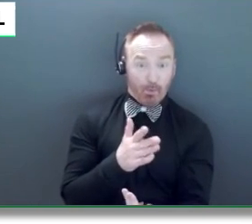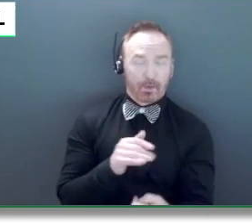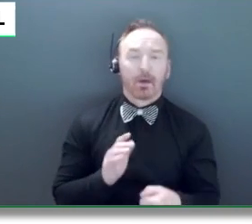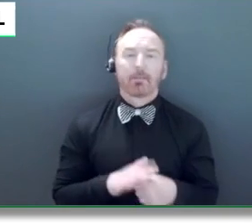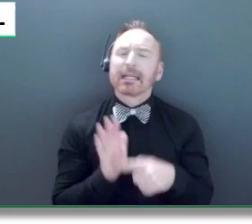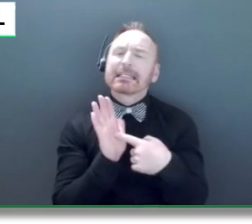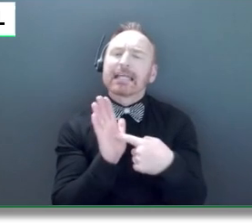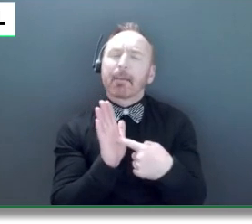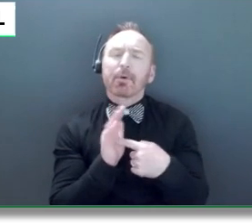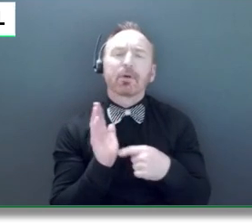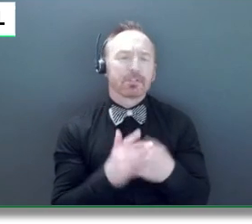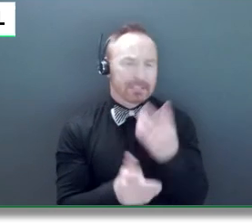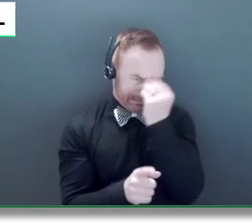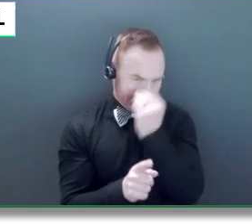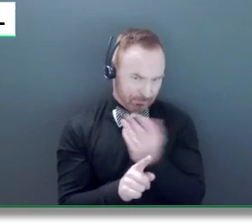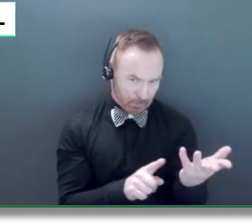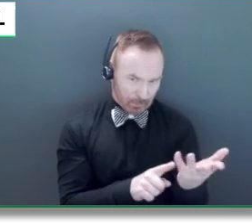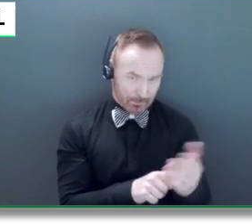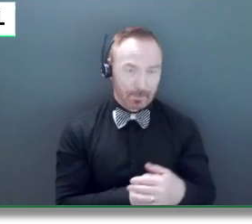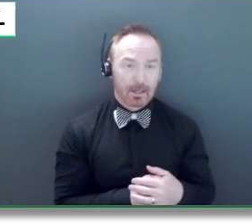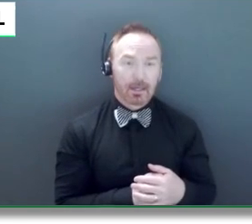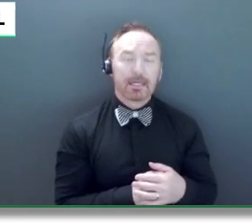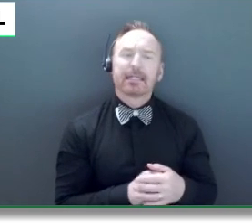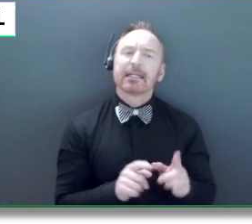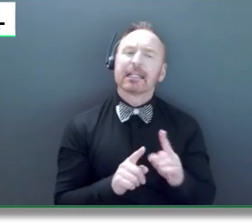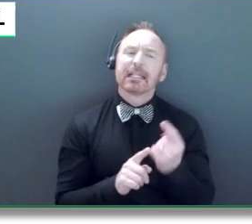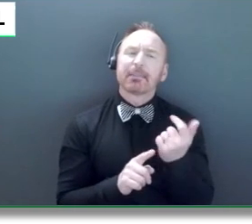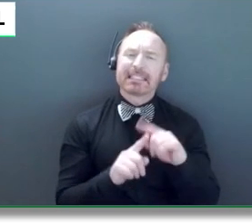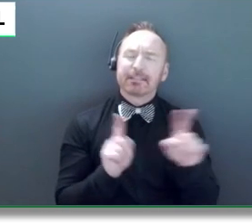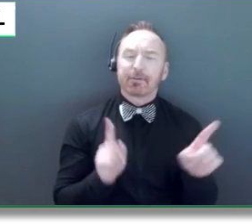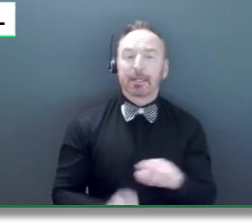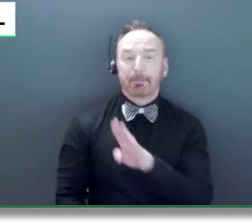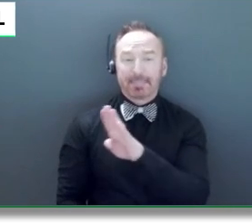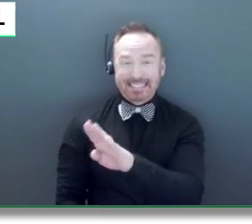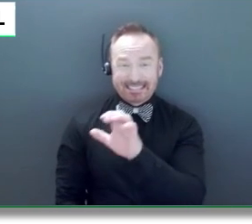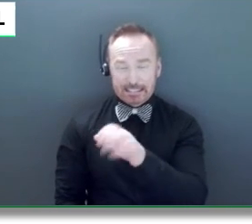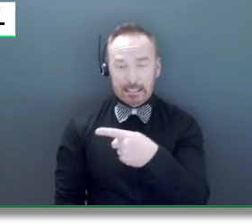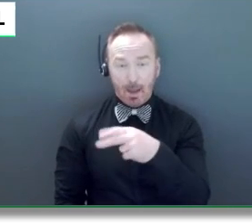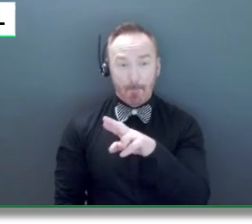different one which BC parks Foundation did and that was really working with the